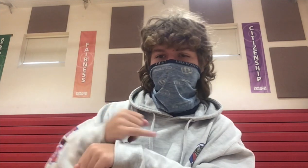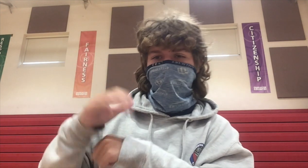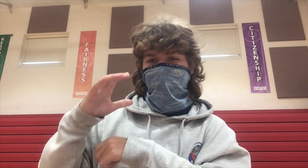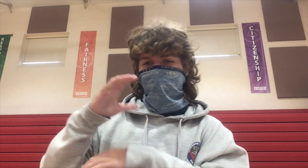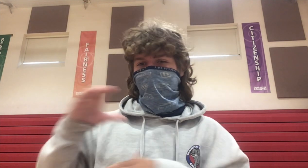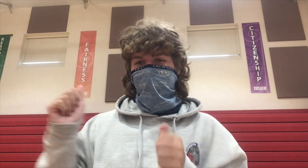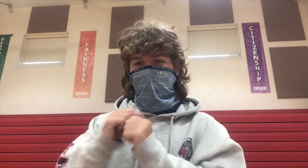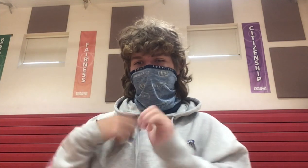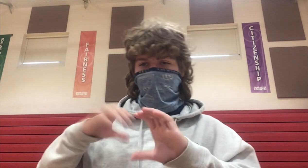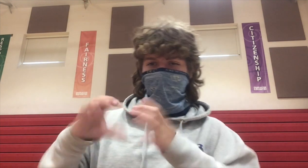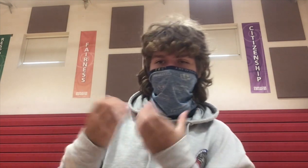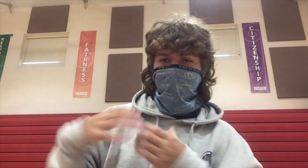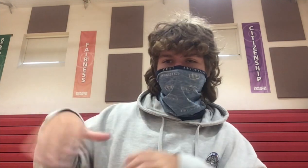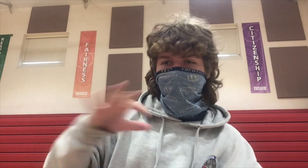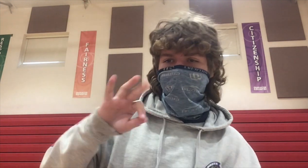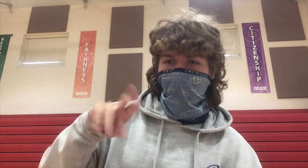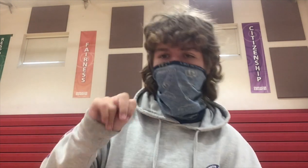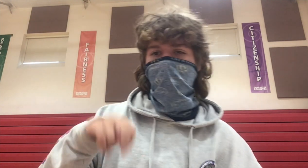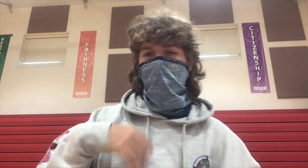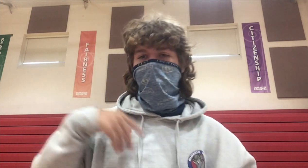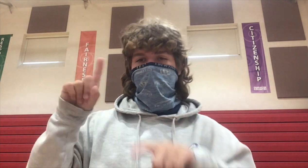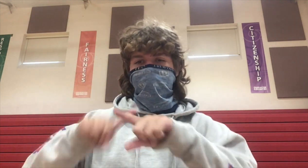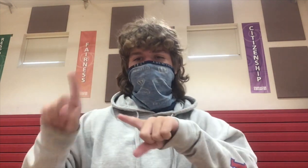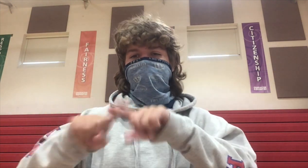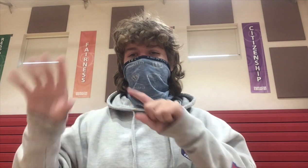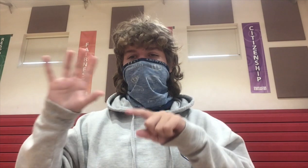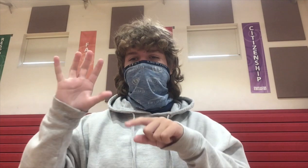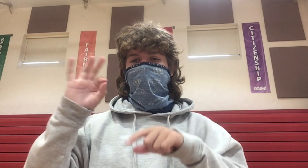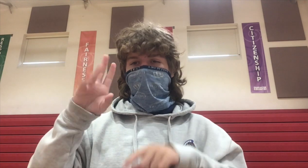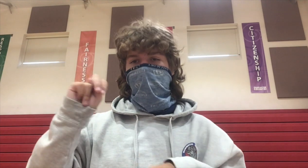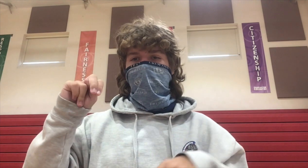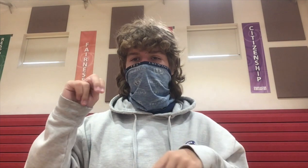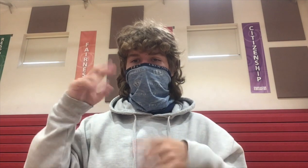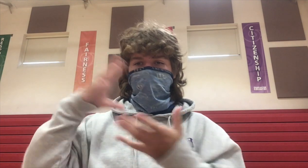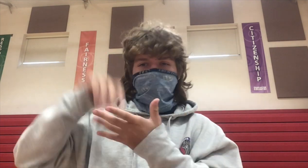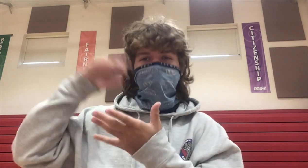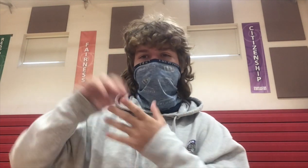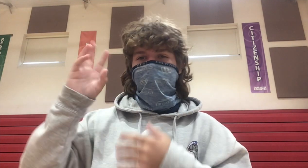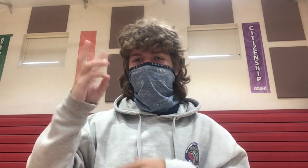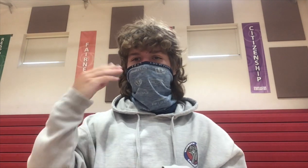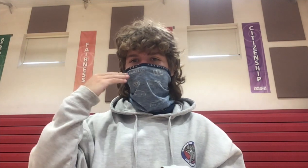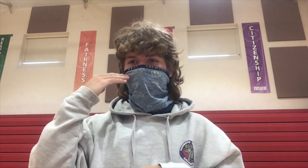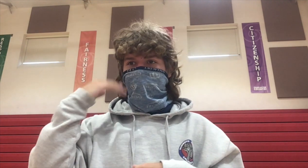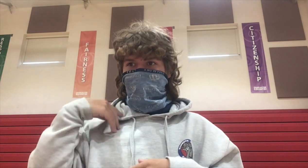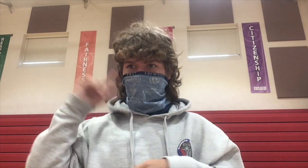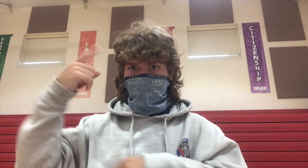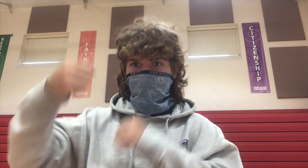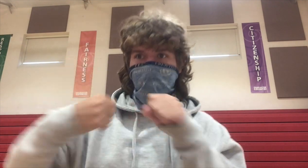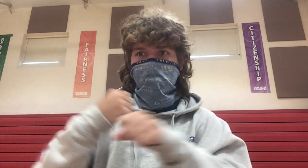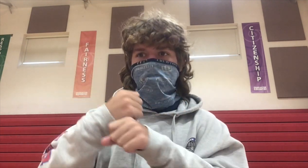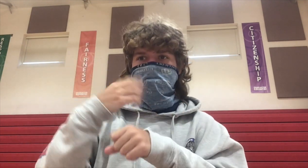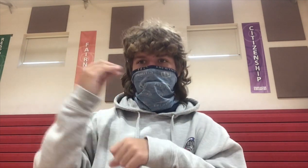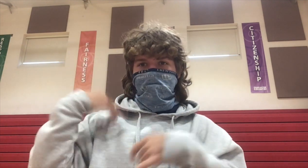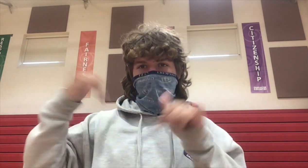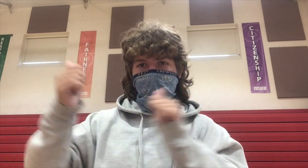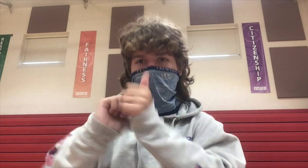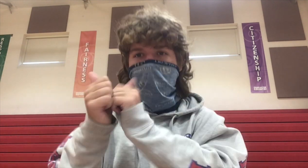we had a lot of activities. Catalina Island with my friends and my and my cat, my class classmates. It was a lot of fun.